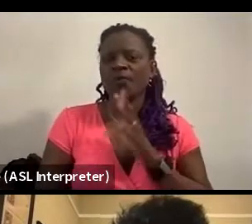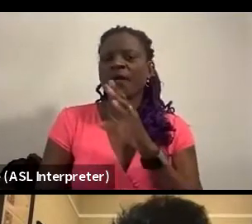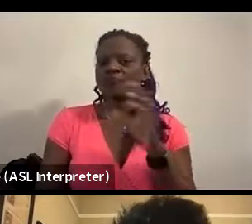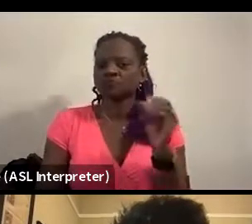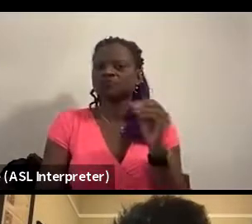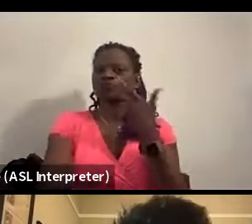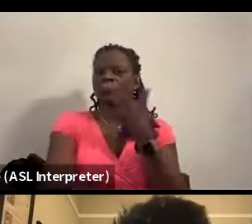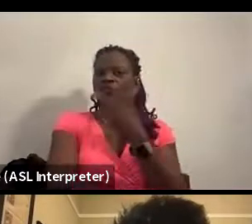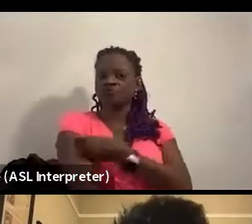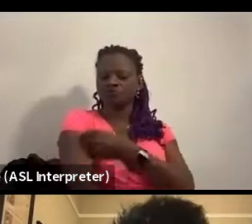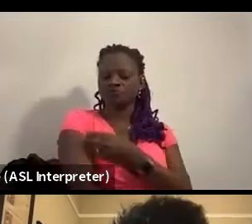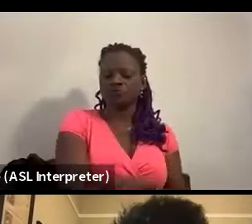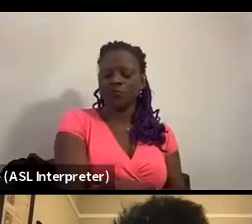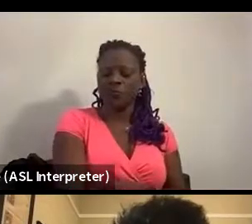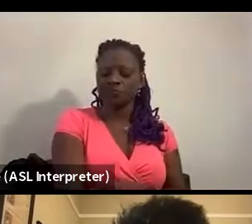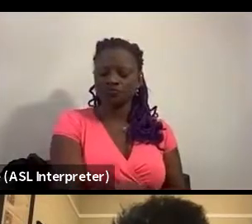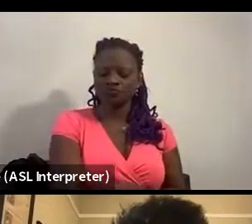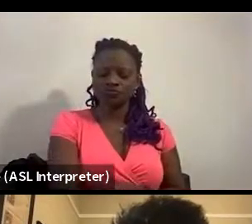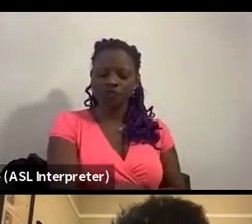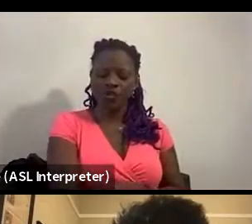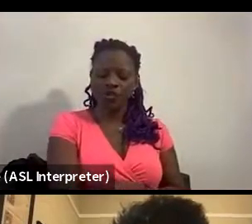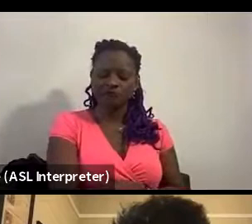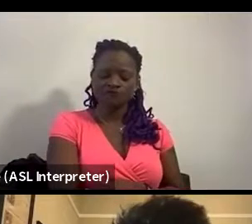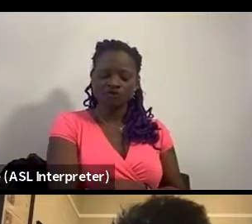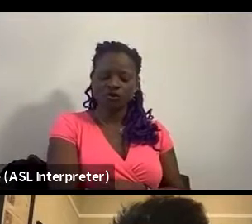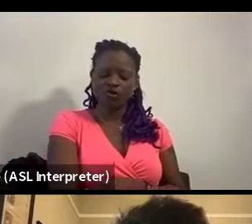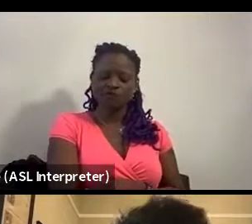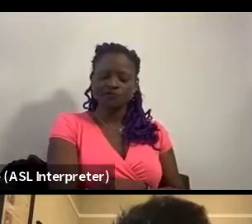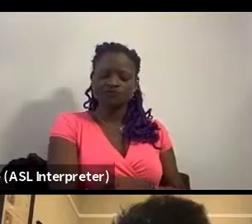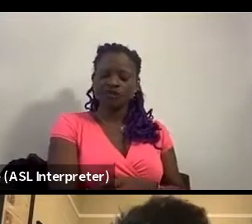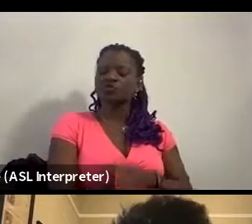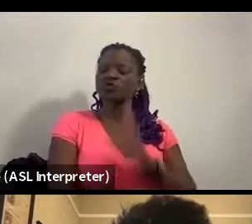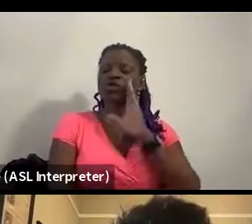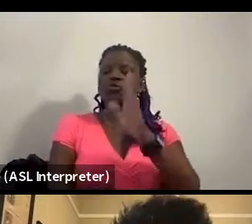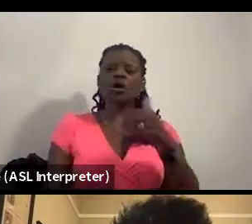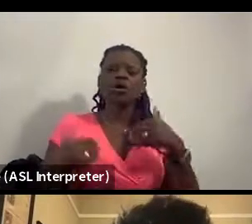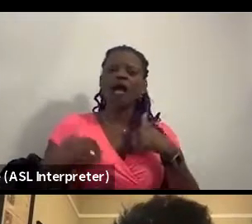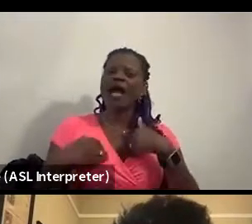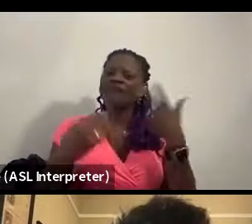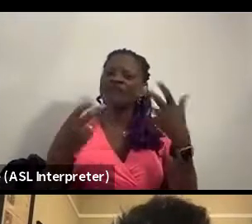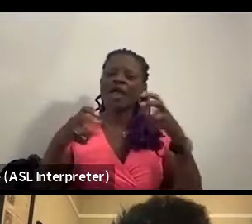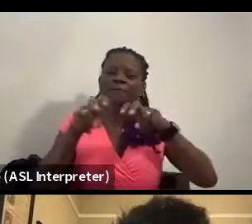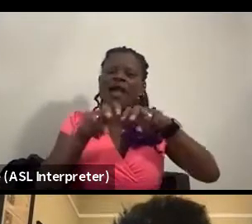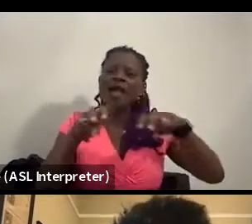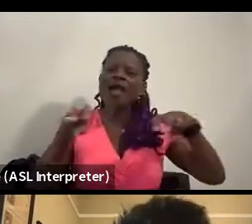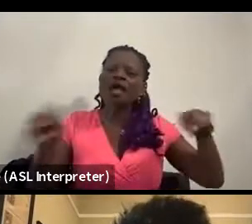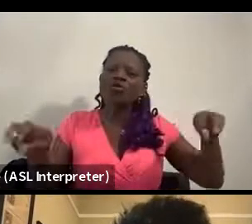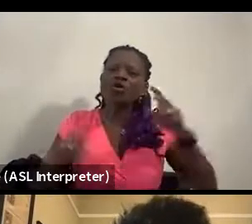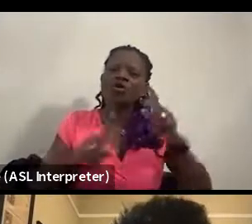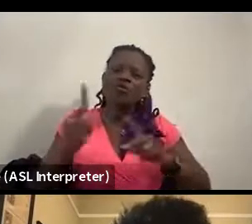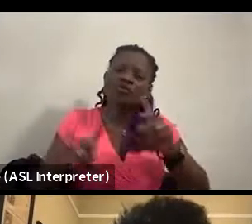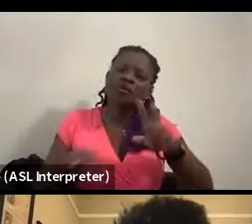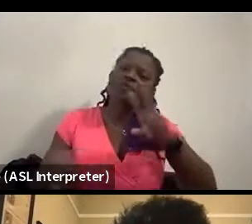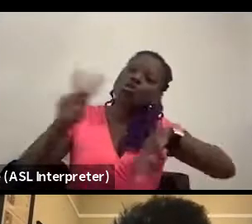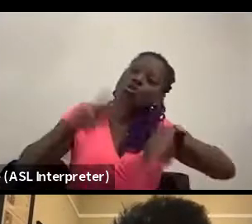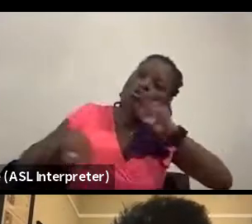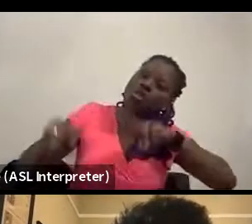So a panel of experts will get together. It's the IPCC. Take a look at these cases and try to